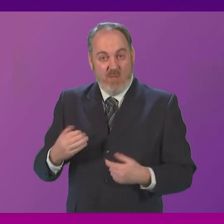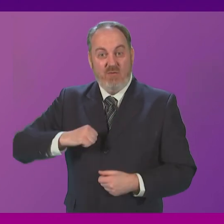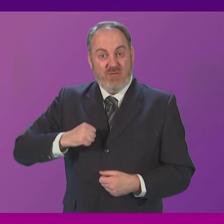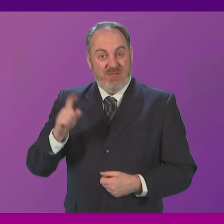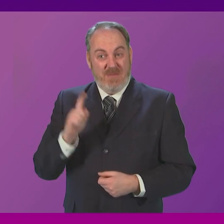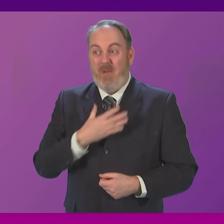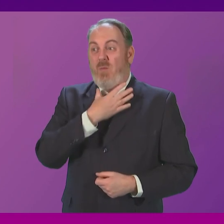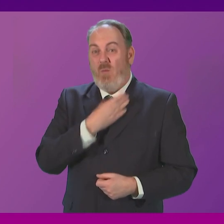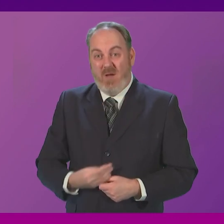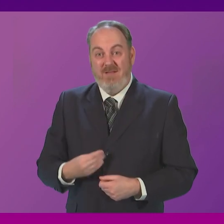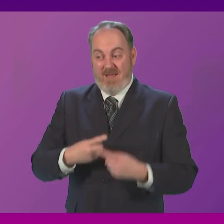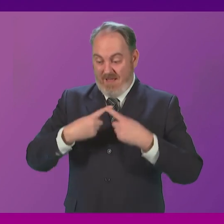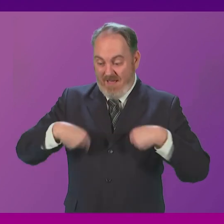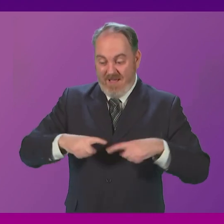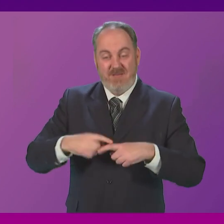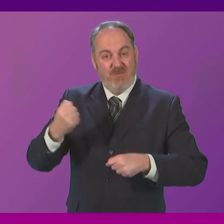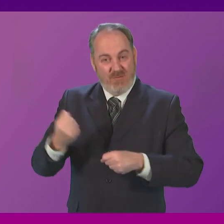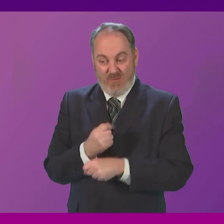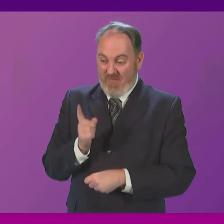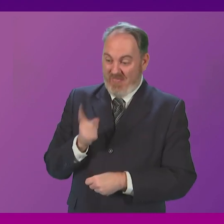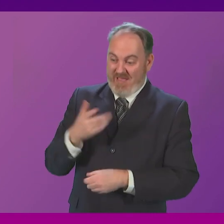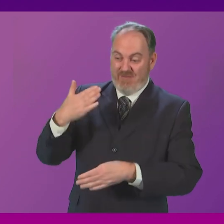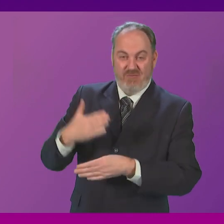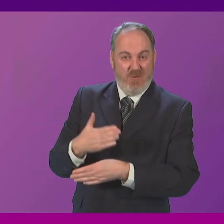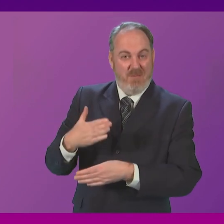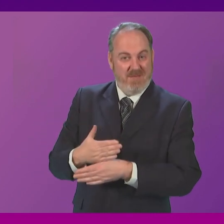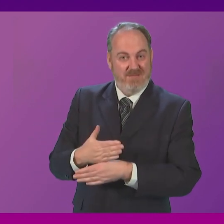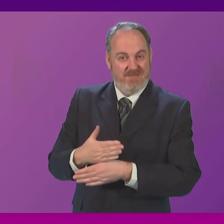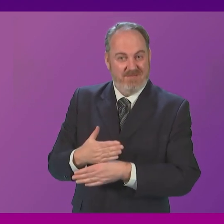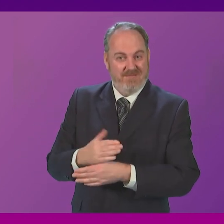member of the Scottish Parliament to be laser-focused on.